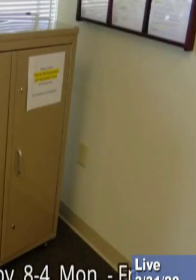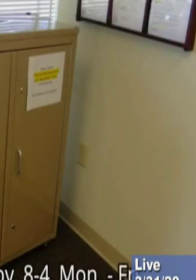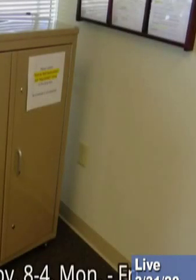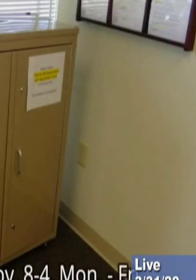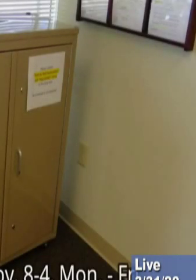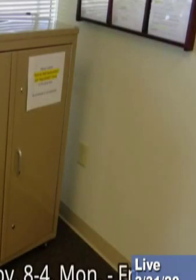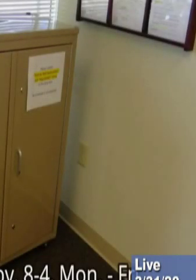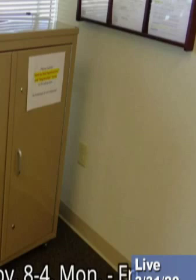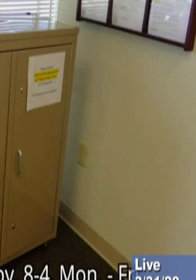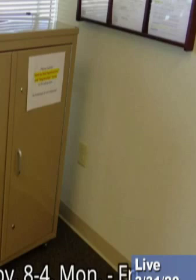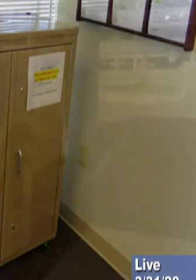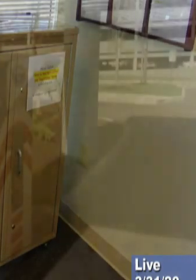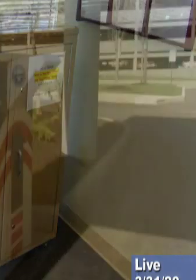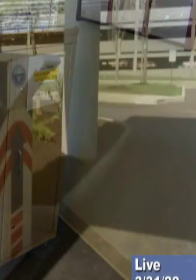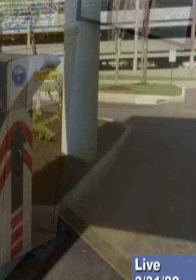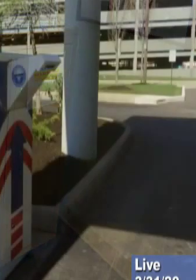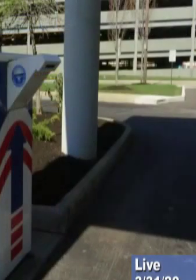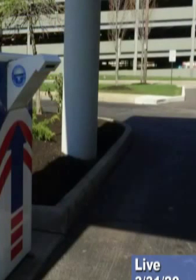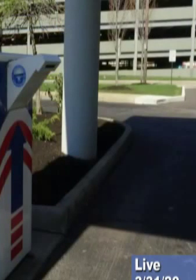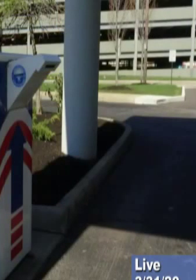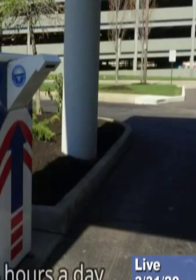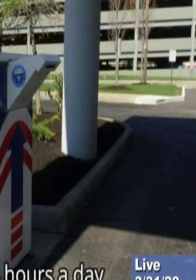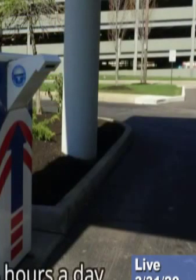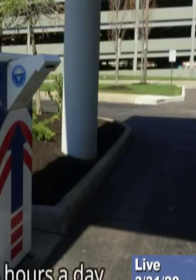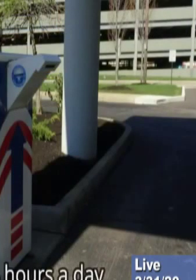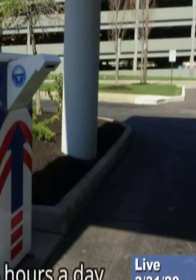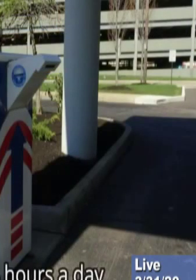also drop off the application in the board lobby 8:00 to 4:00 Monday through